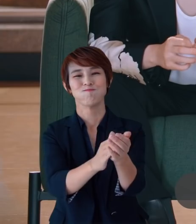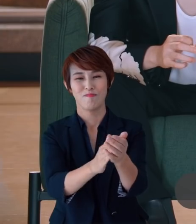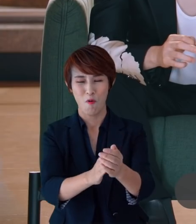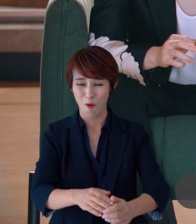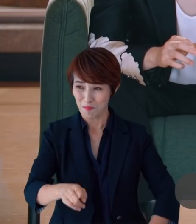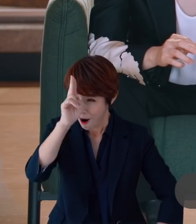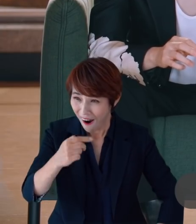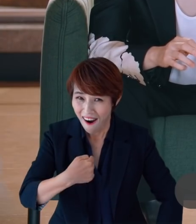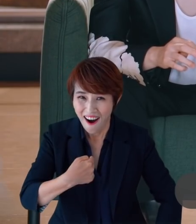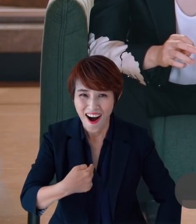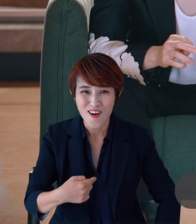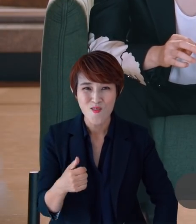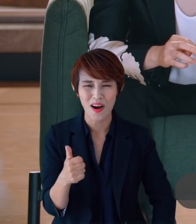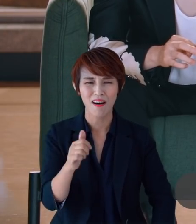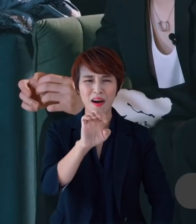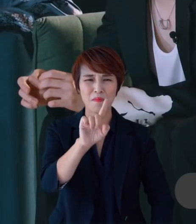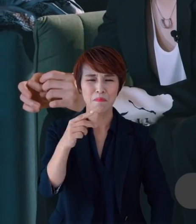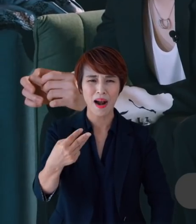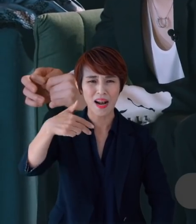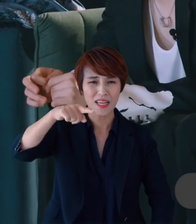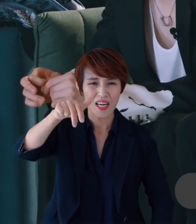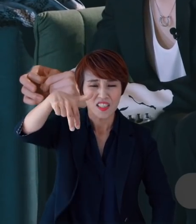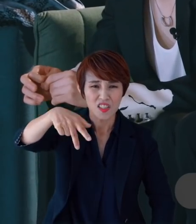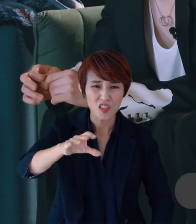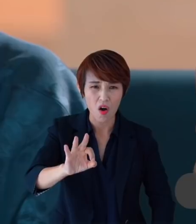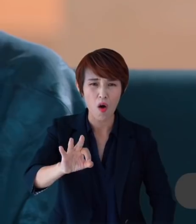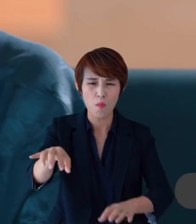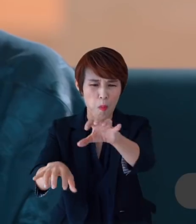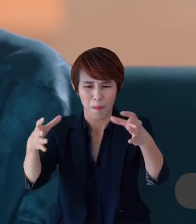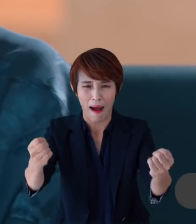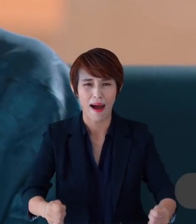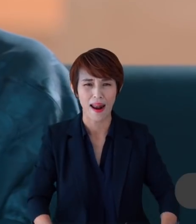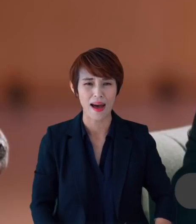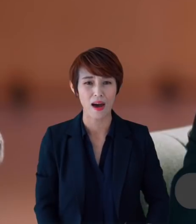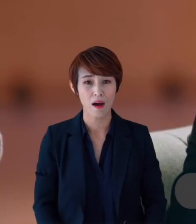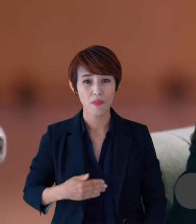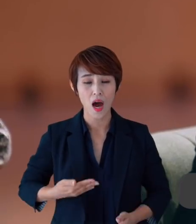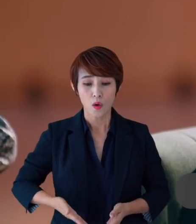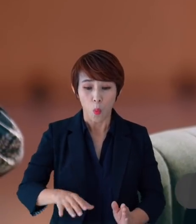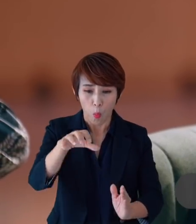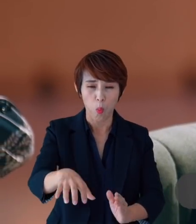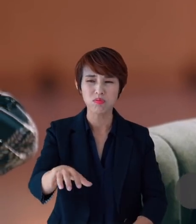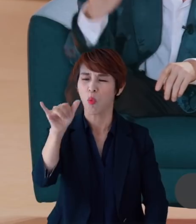Jung Kook: I knew it. Isn’t there a similar pavillion in every region? V: There’s one at Achasan Mountain as well! There’s one in my hometown, too.